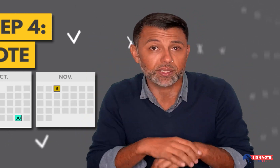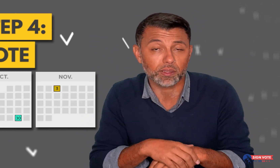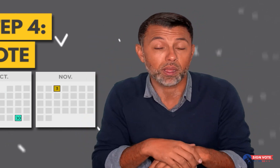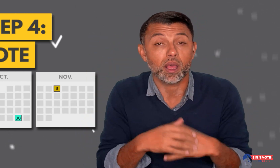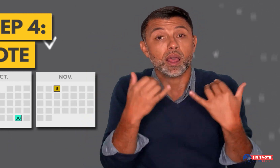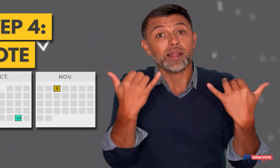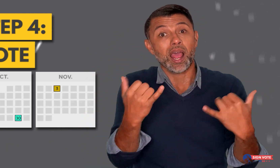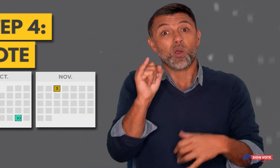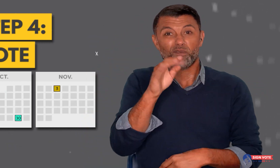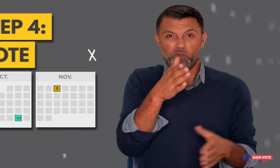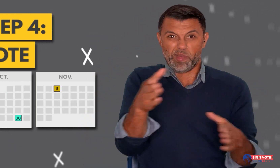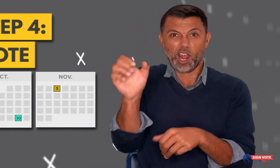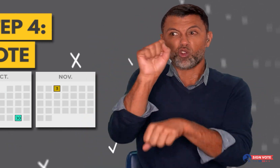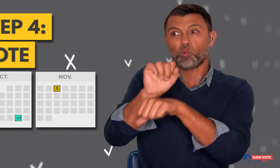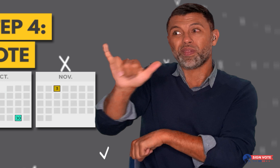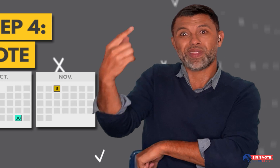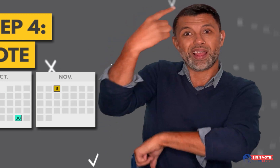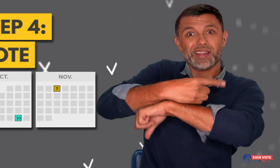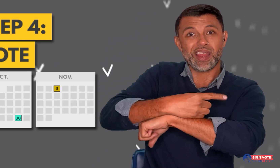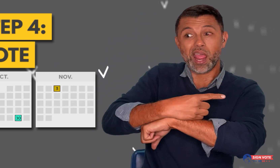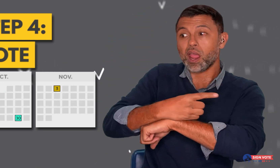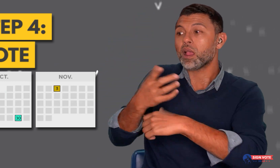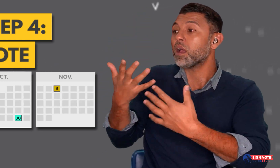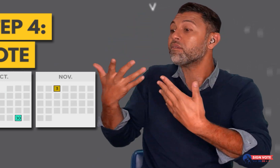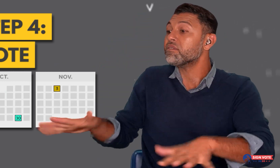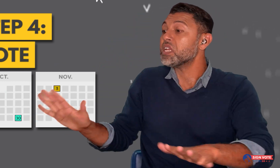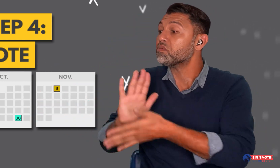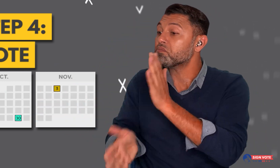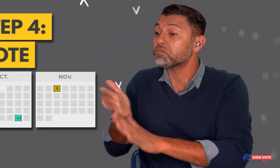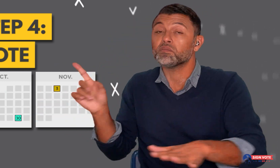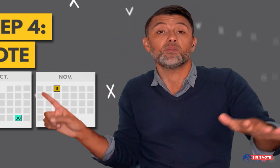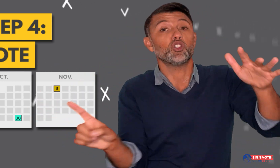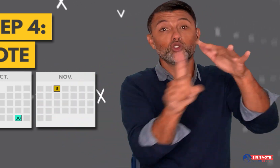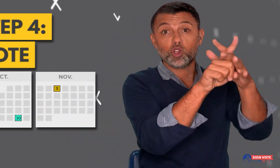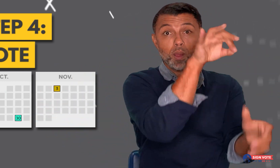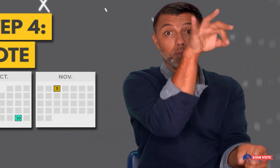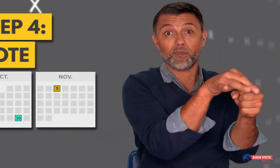one of the many other factors in your day. Now, if you plan to work that day and are planning to show up